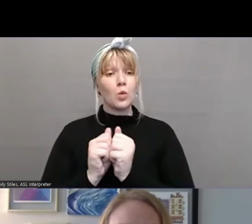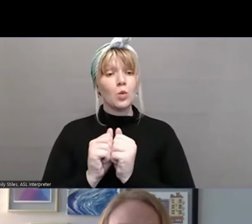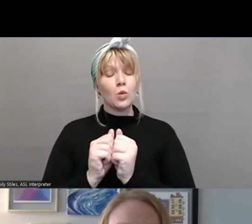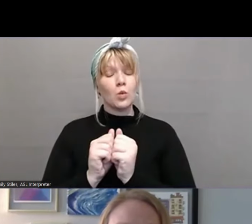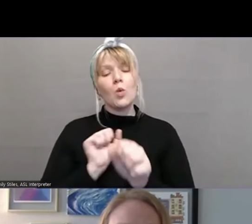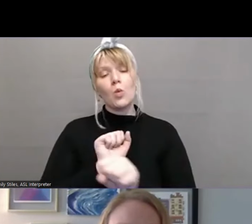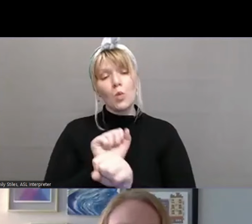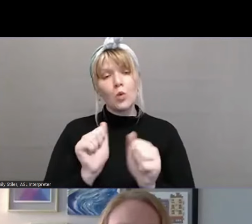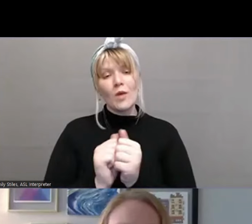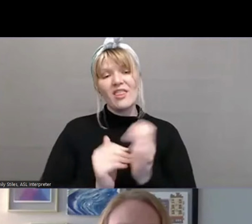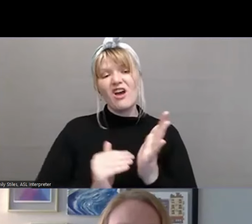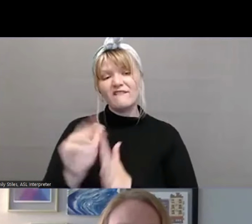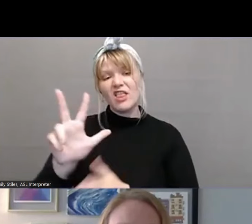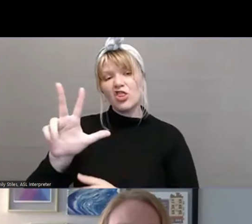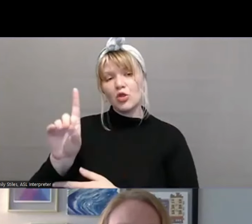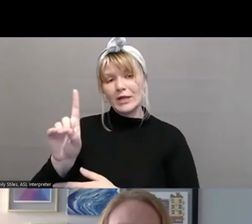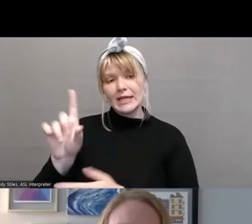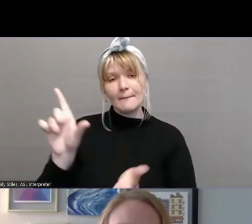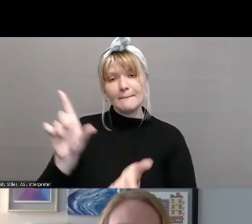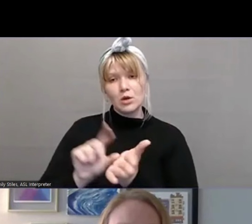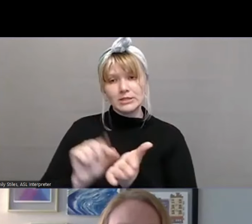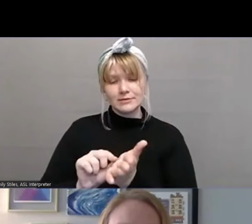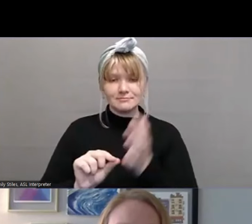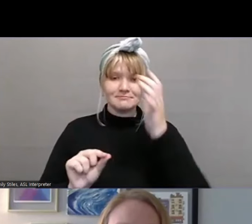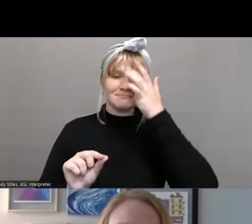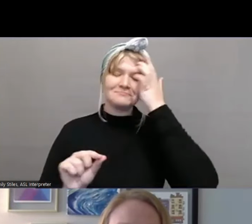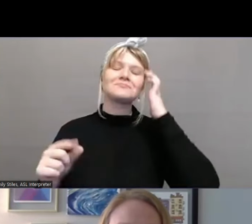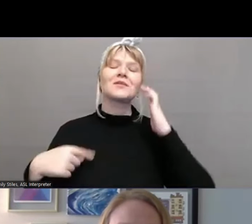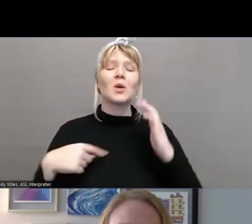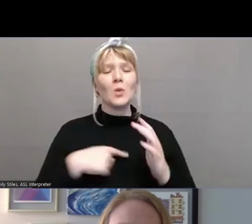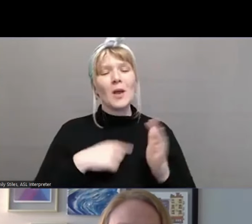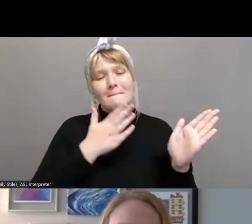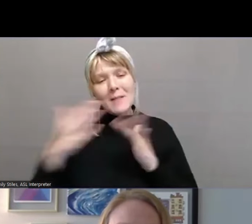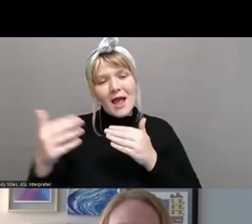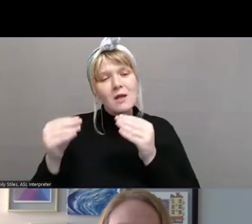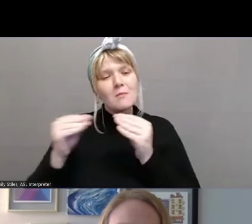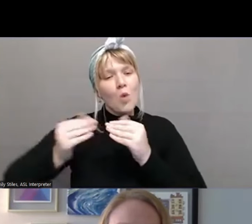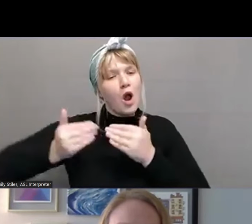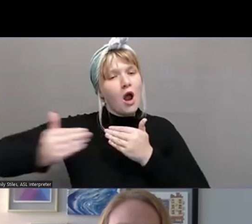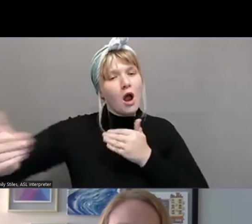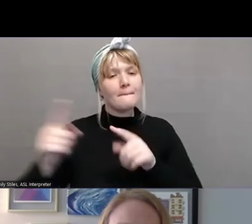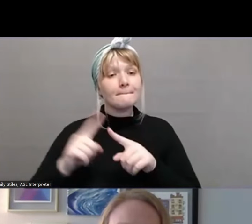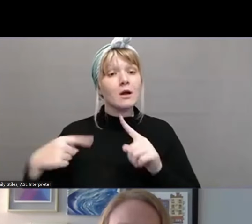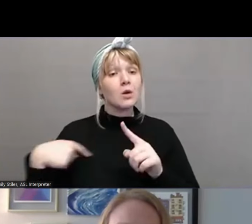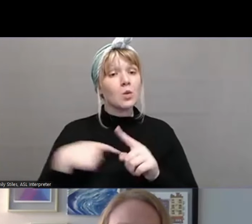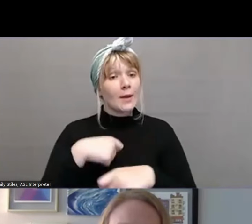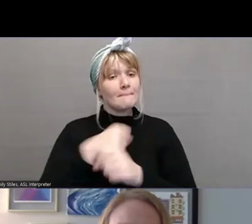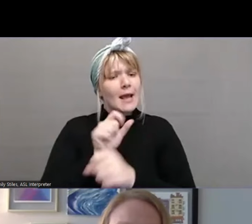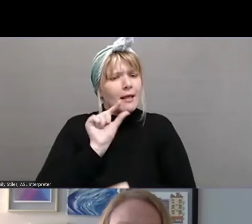I say time being, we are planning indefinitely as well. Little things can go a long way.